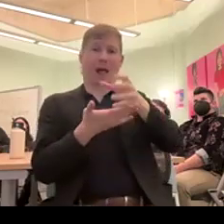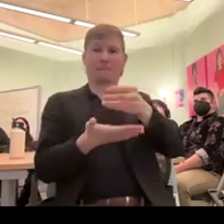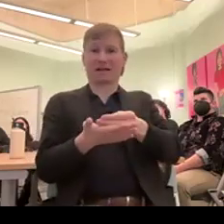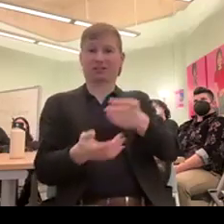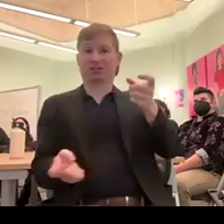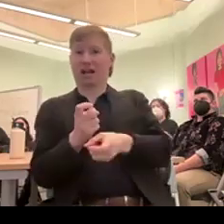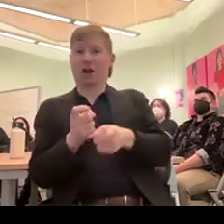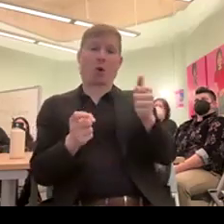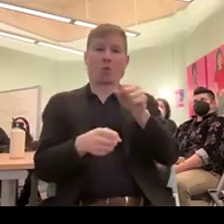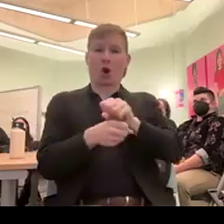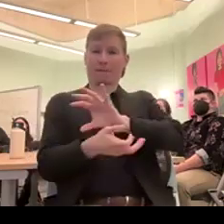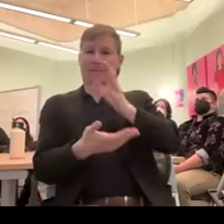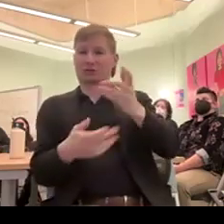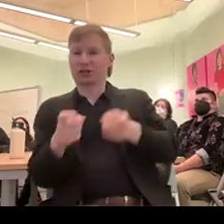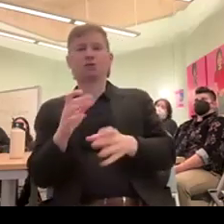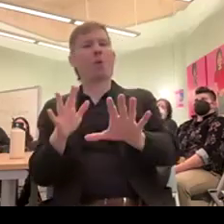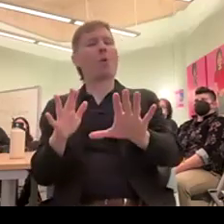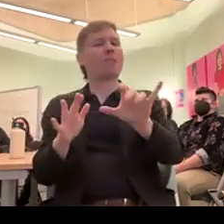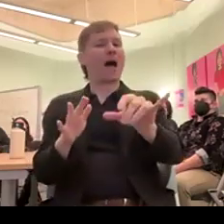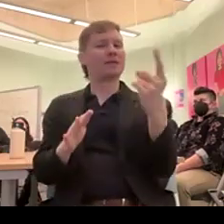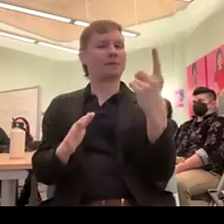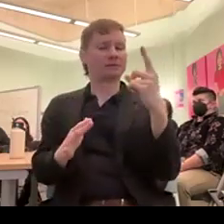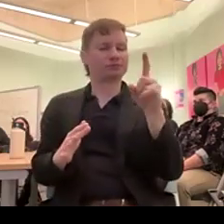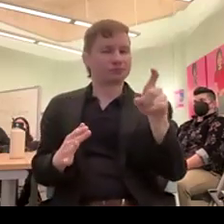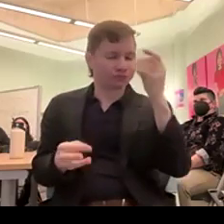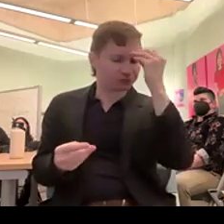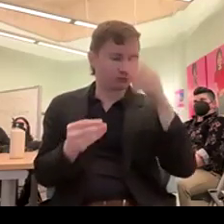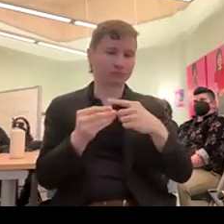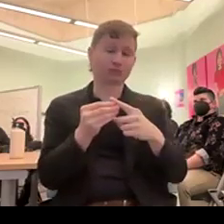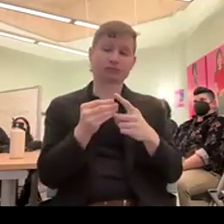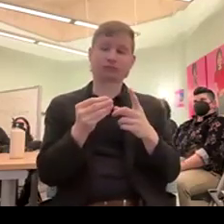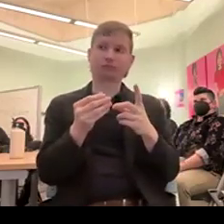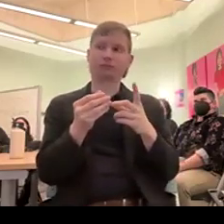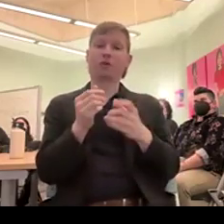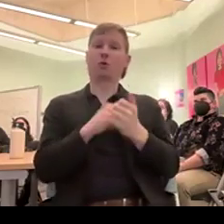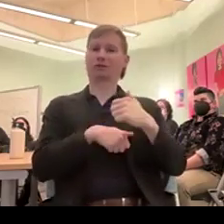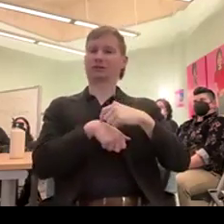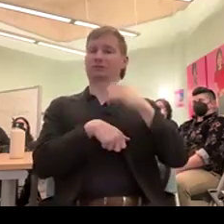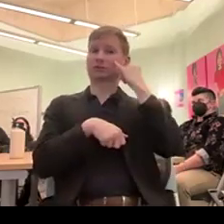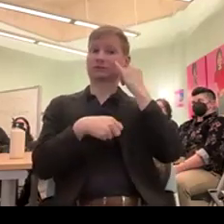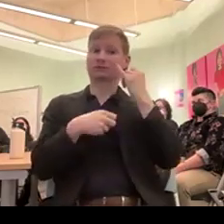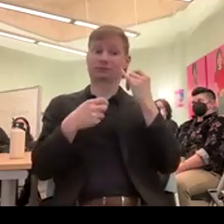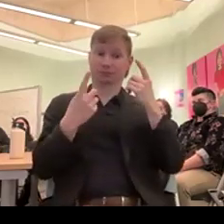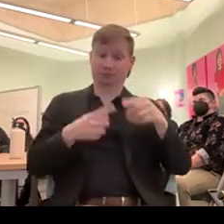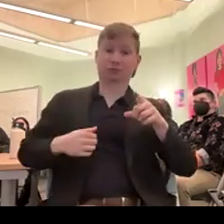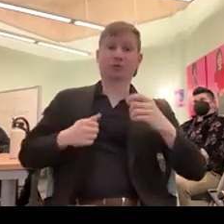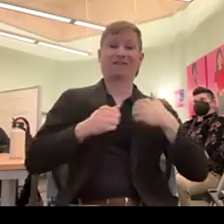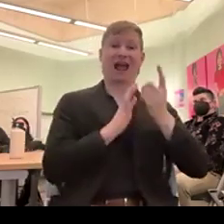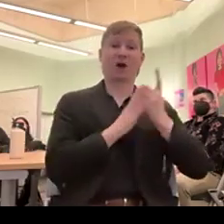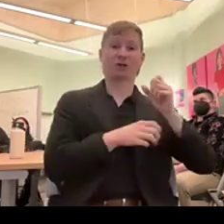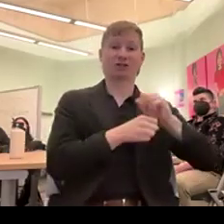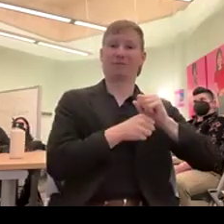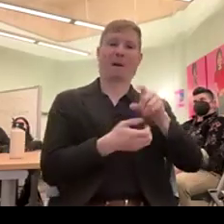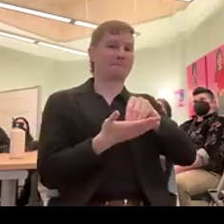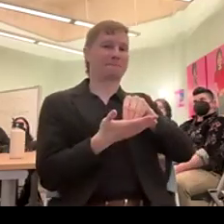change that much? So yeah, just something to think about is that most of the time, if you're hourly,